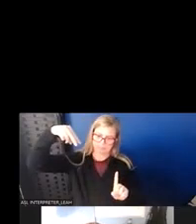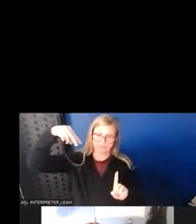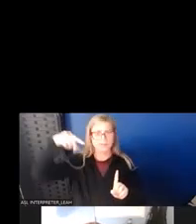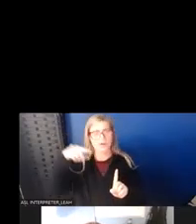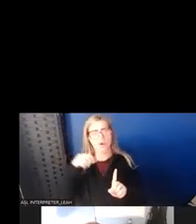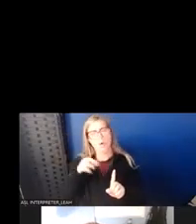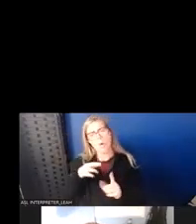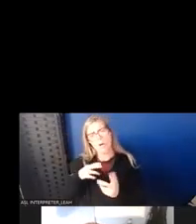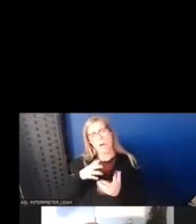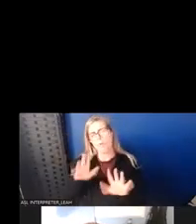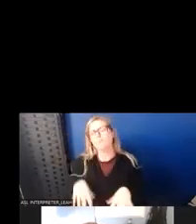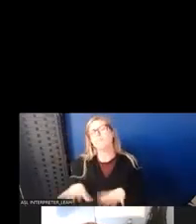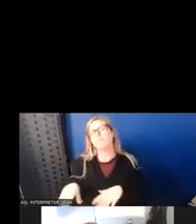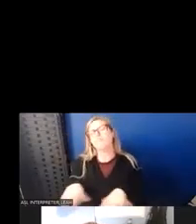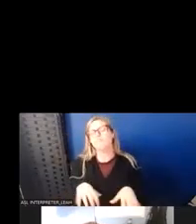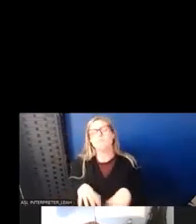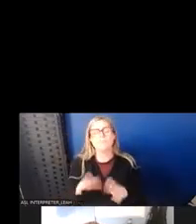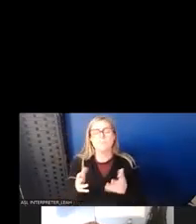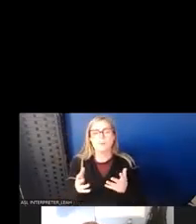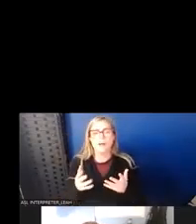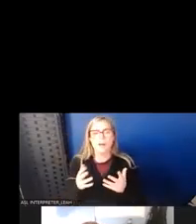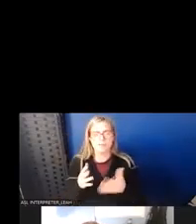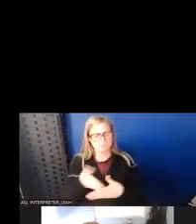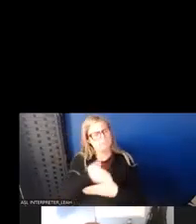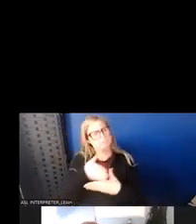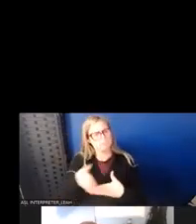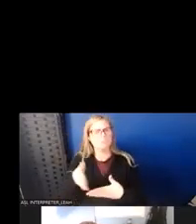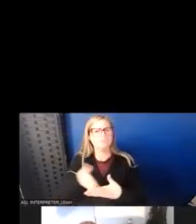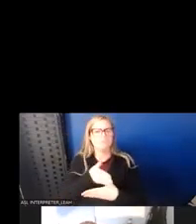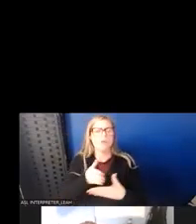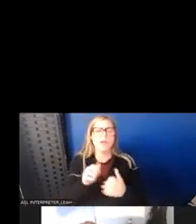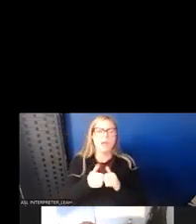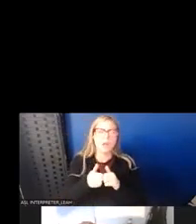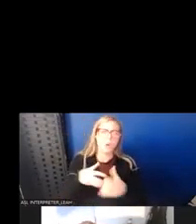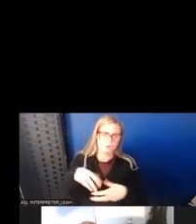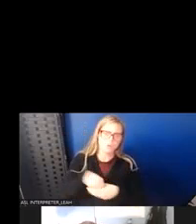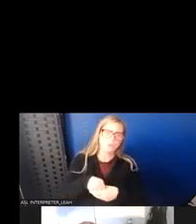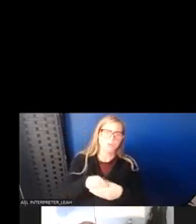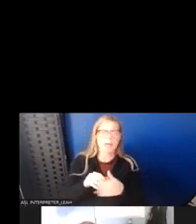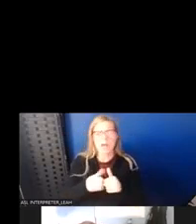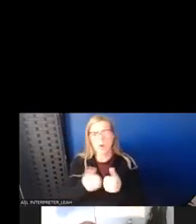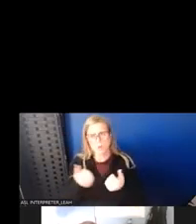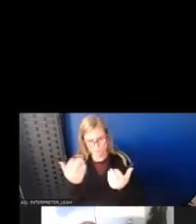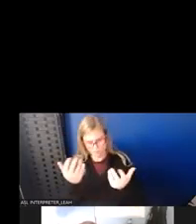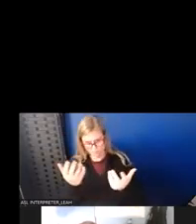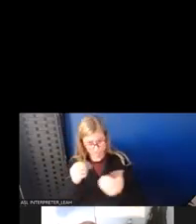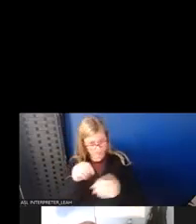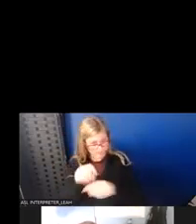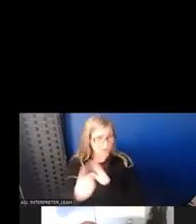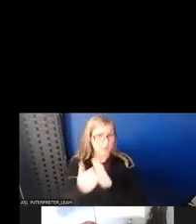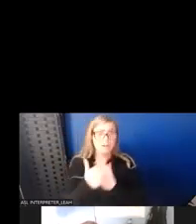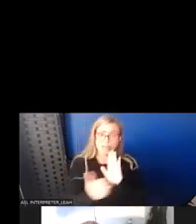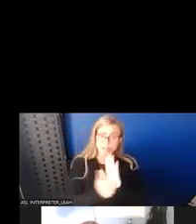So ideally, we want to send out an agenda well ahead of the meeting and give everyone an opportunity to contribute and